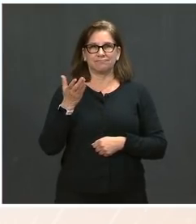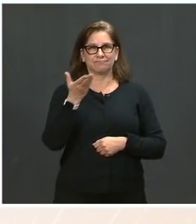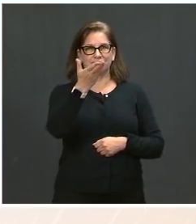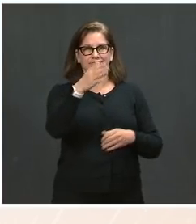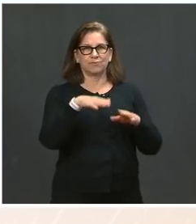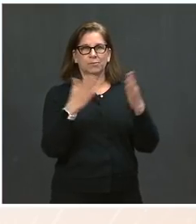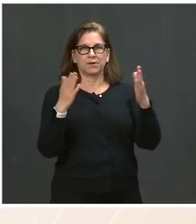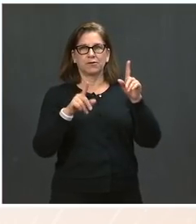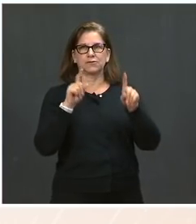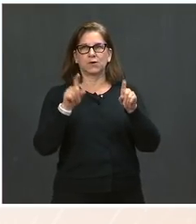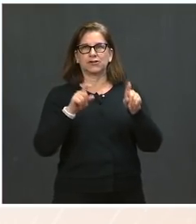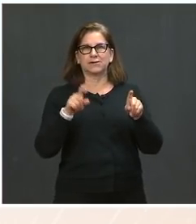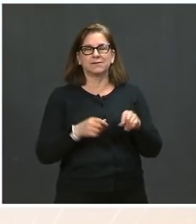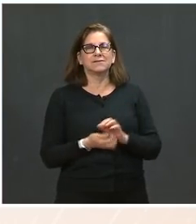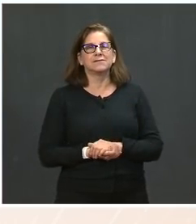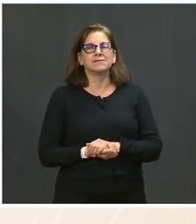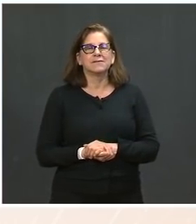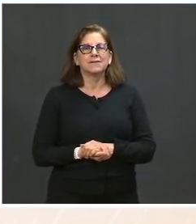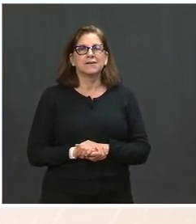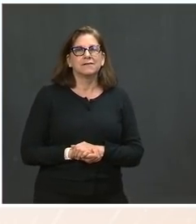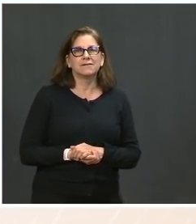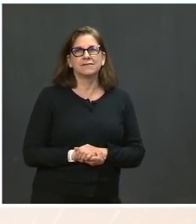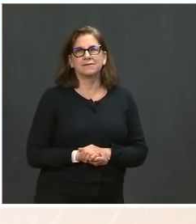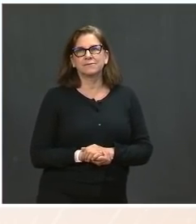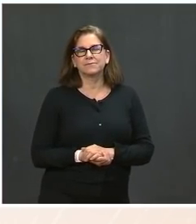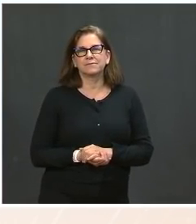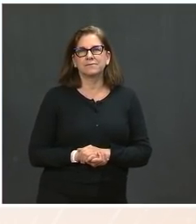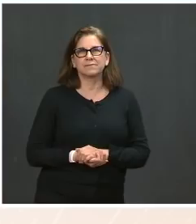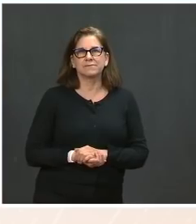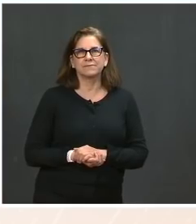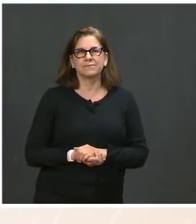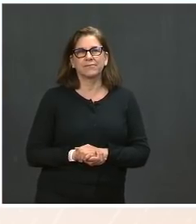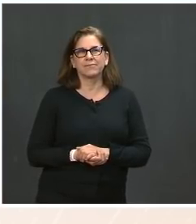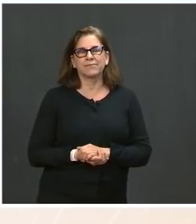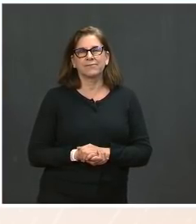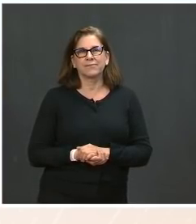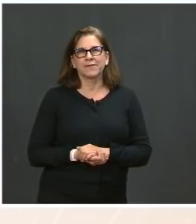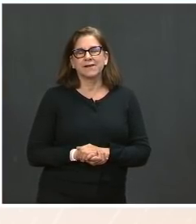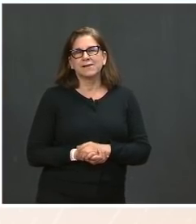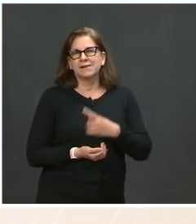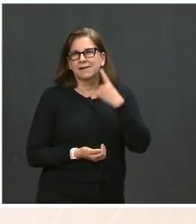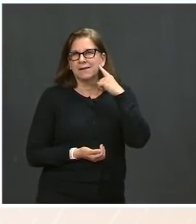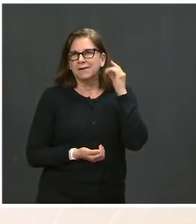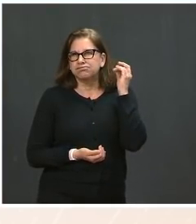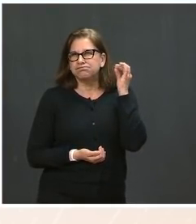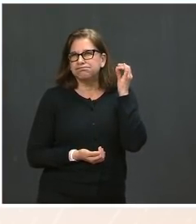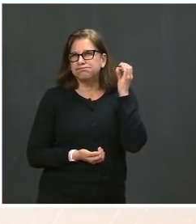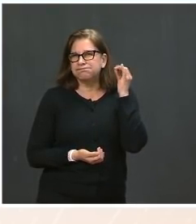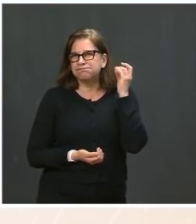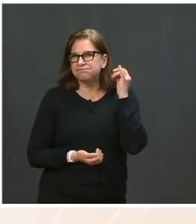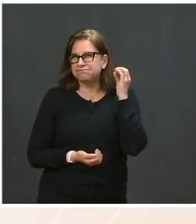he announced he's going to ask Congress to take action to repeal gun manufacturers' liability protections.